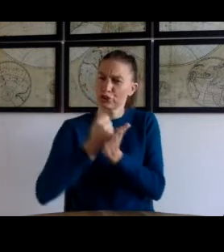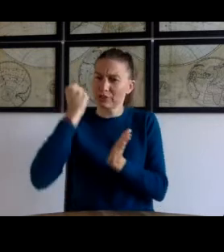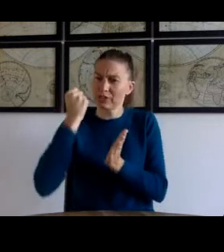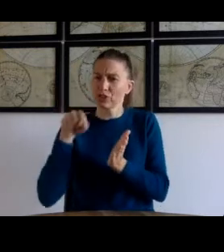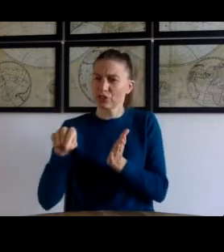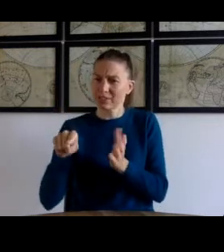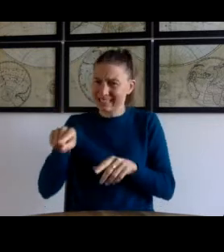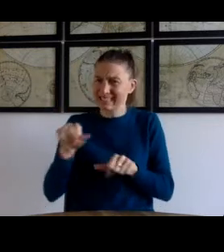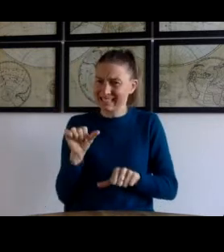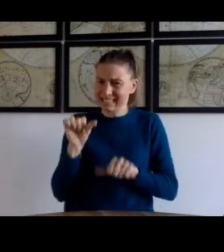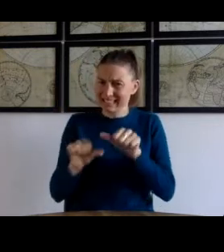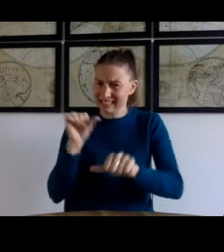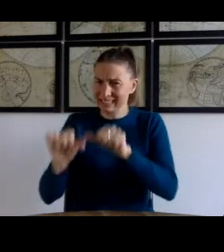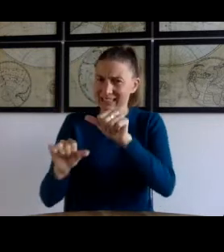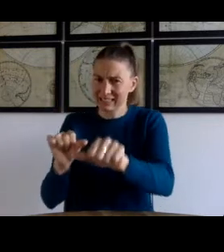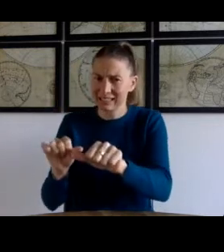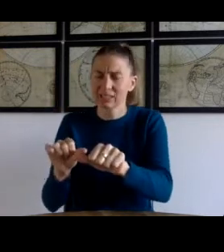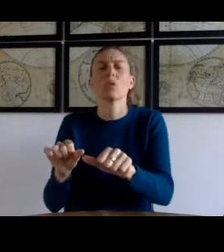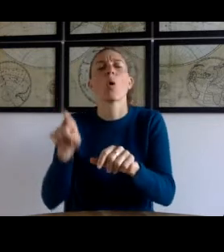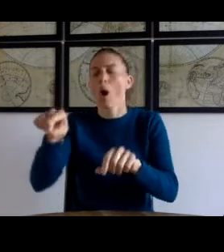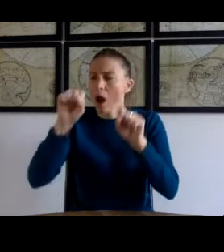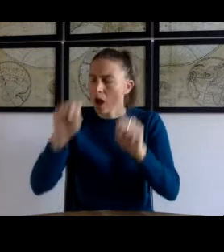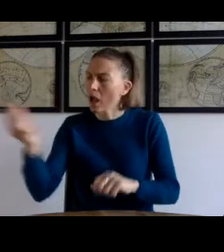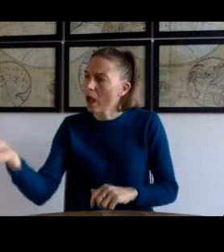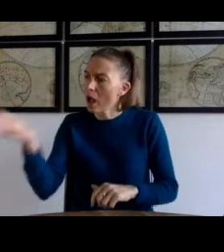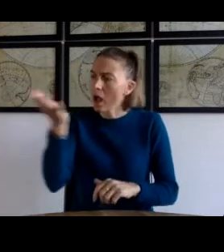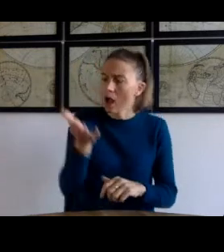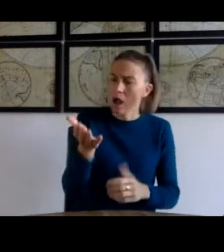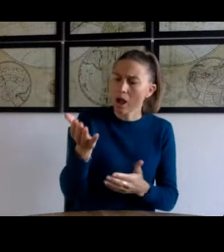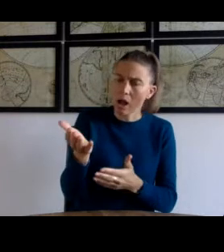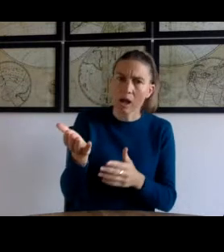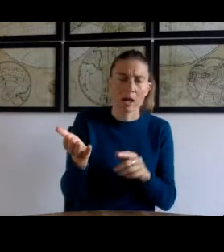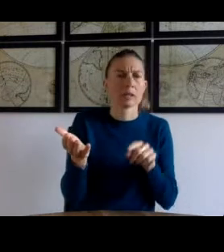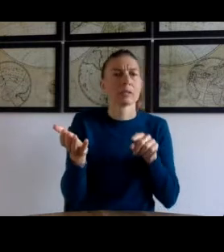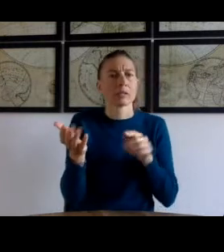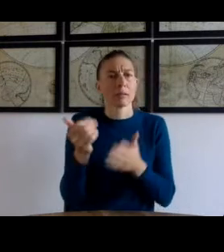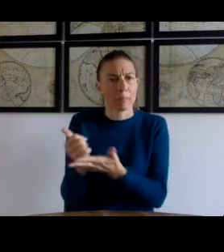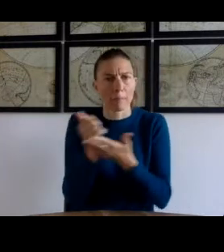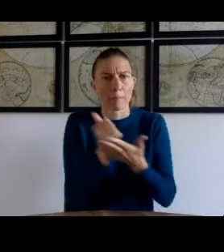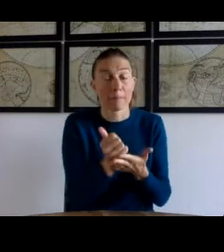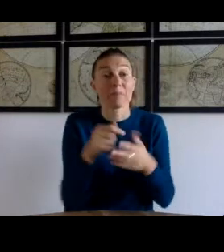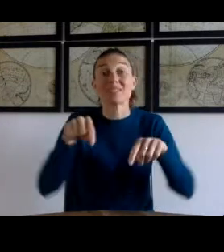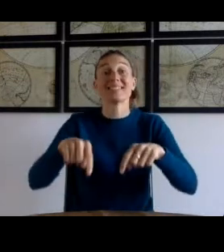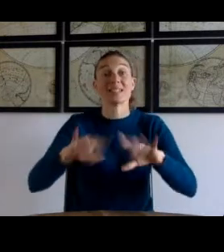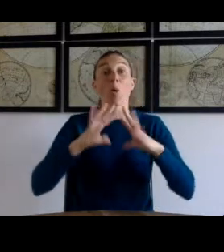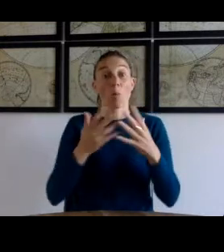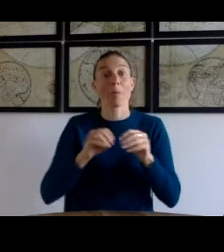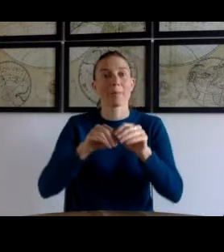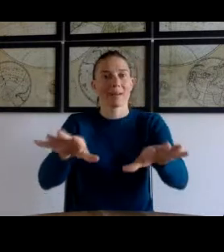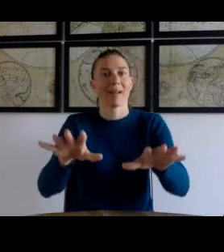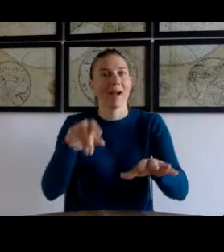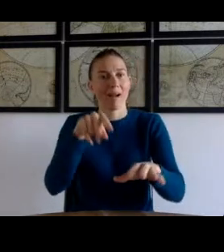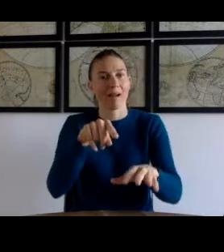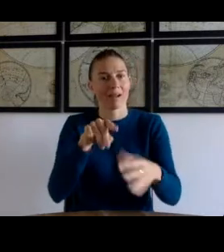knowledge, resources, expertise, this webinar, actually, it's part of that online community of practice,